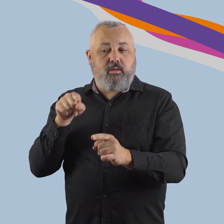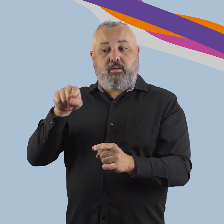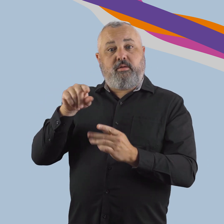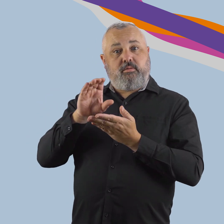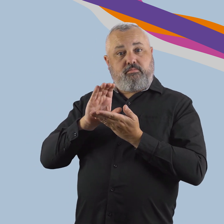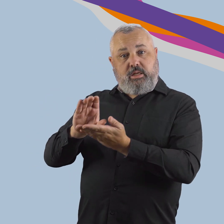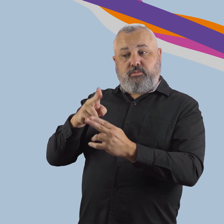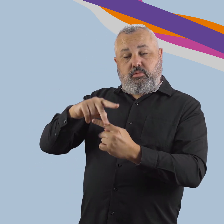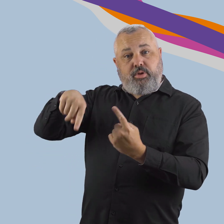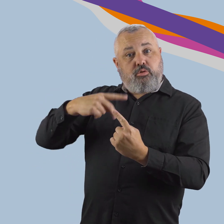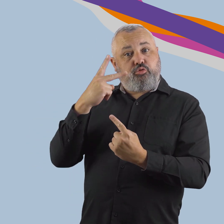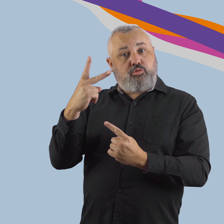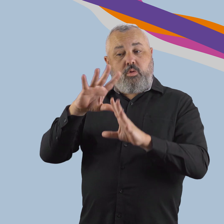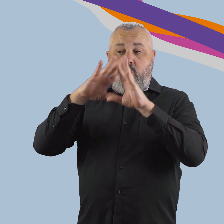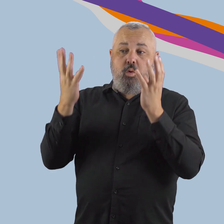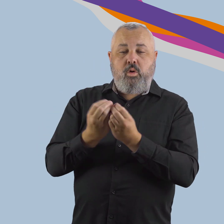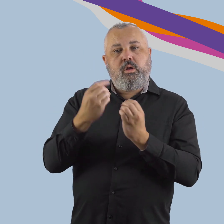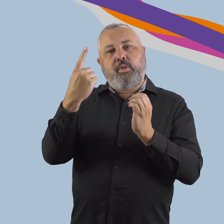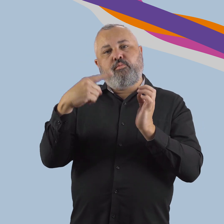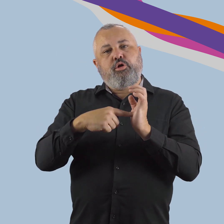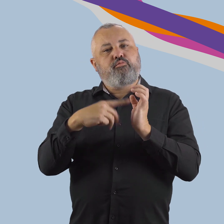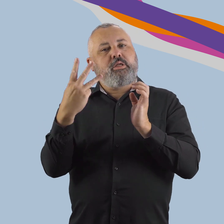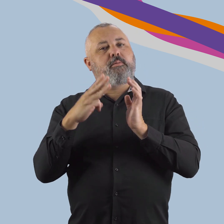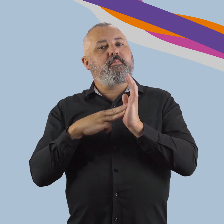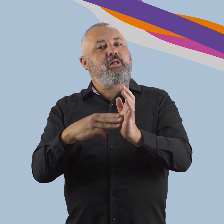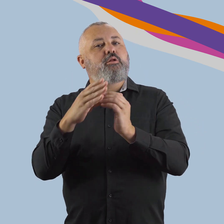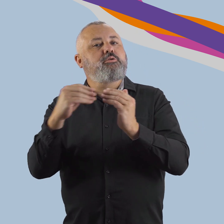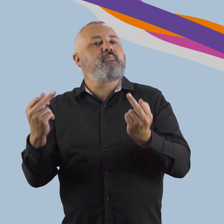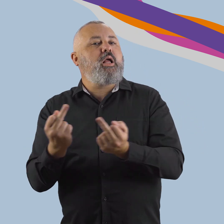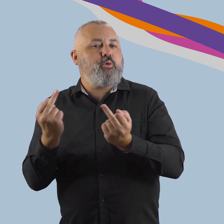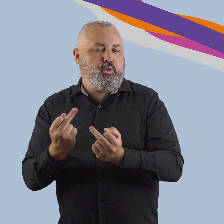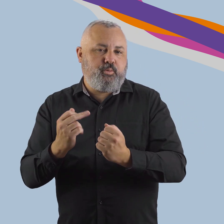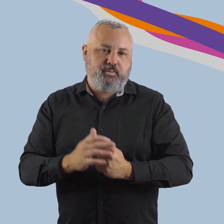Total funding Round 2: $1,300,000 available.